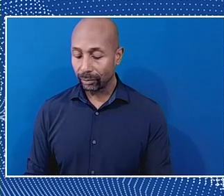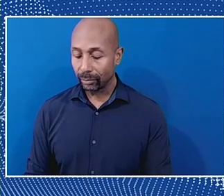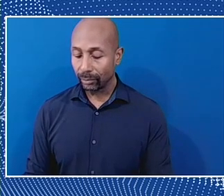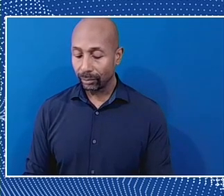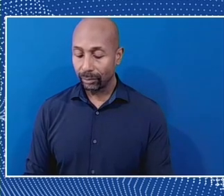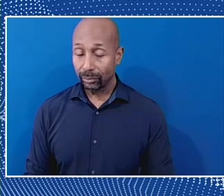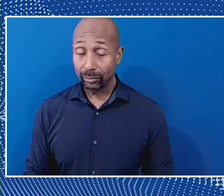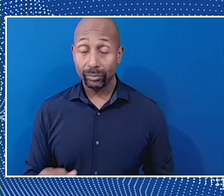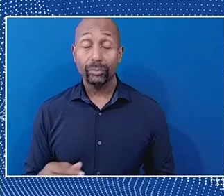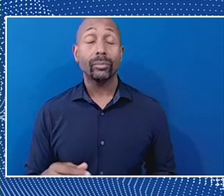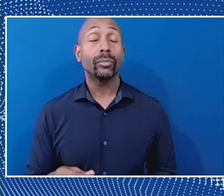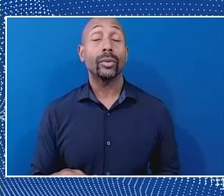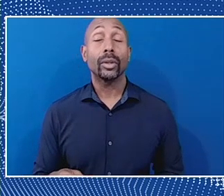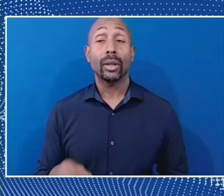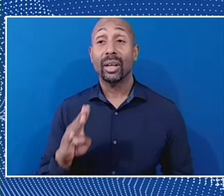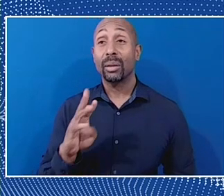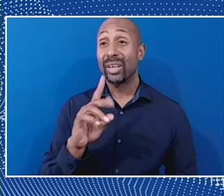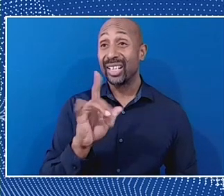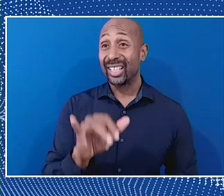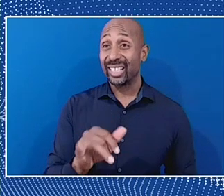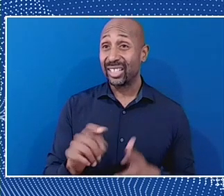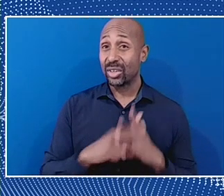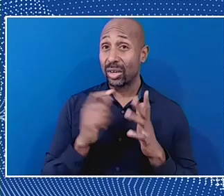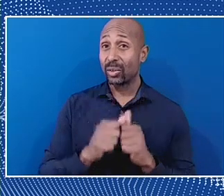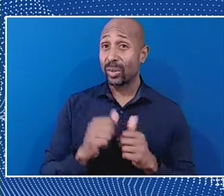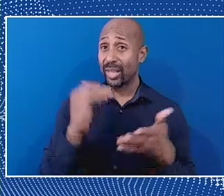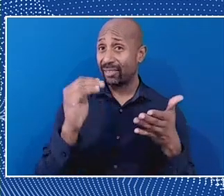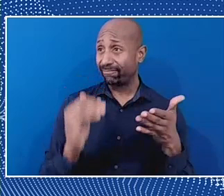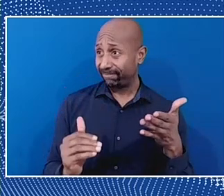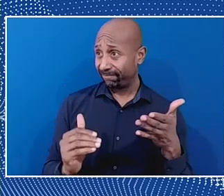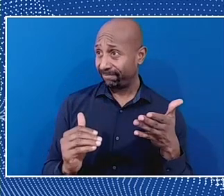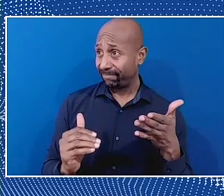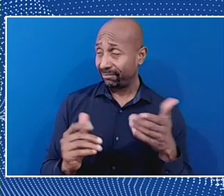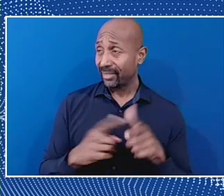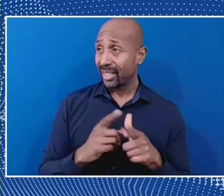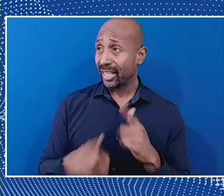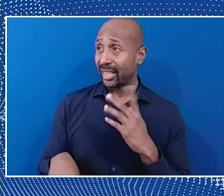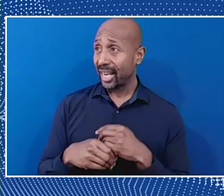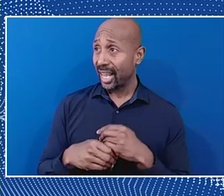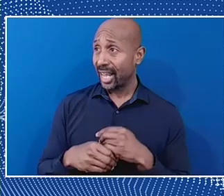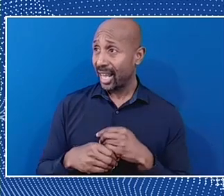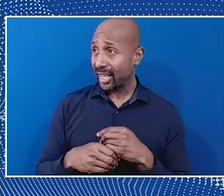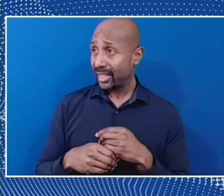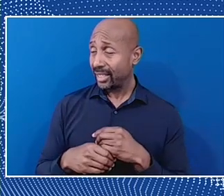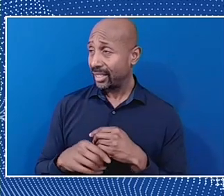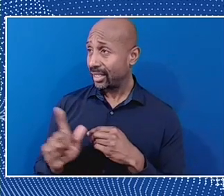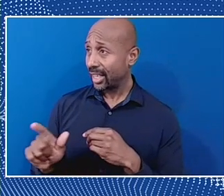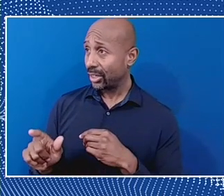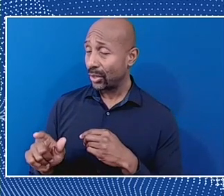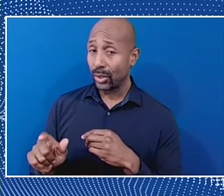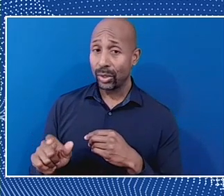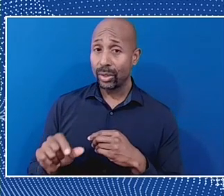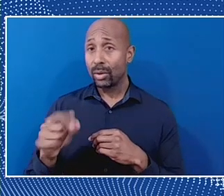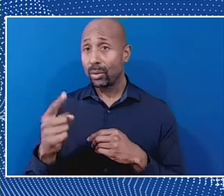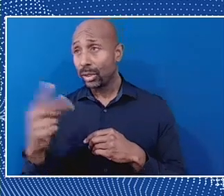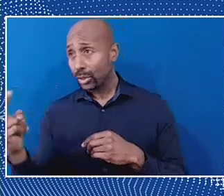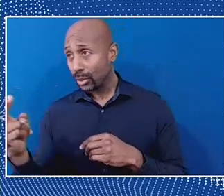can? Oh, shoot. So we're missing our first two slotted speakers, so I did go ahead and admit the final waitlist speaker- Okay.